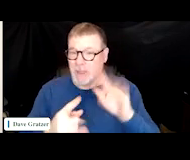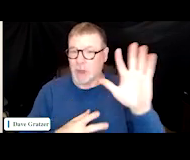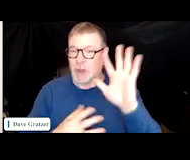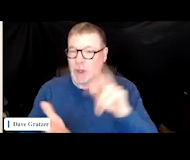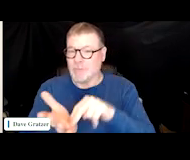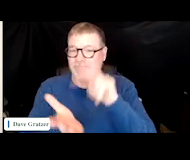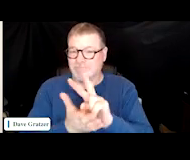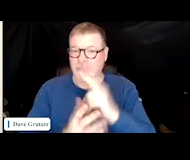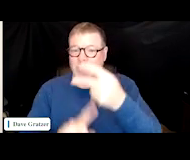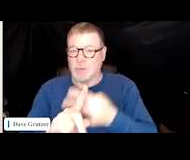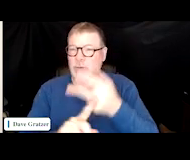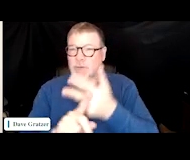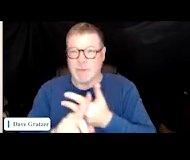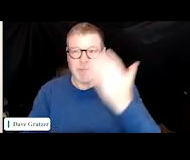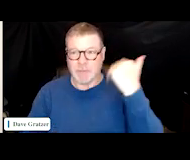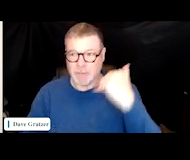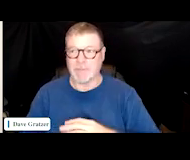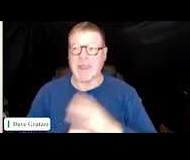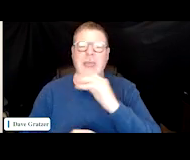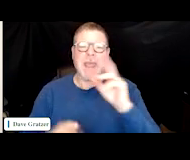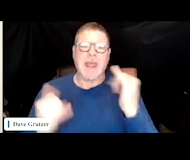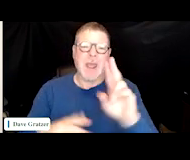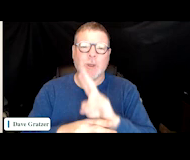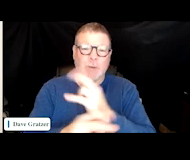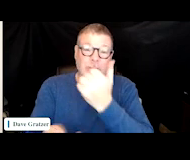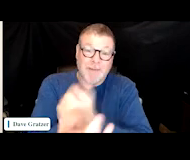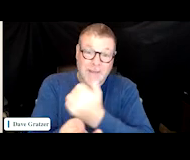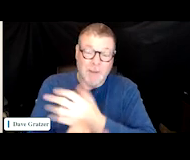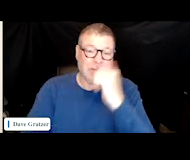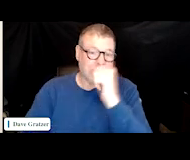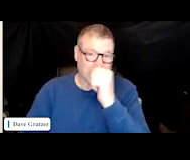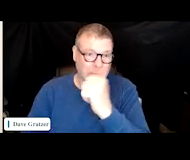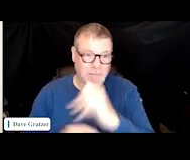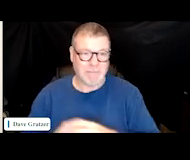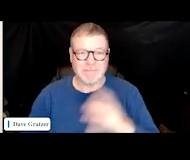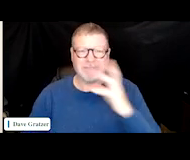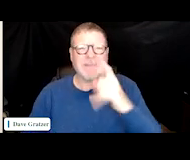she was now using heroin and cocaine. She was also very discouraged because she had